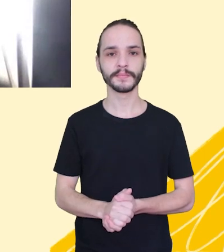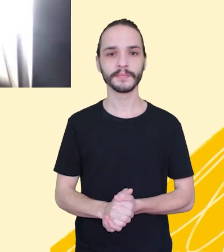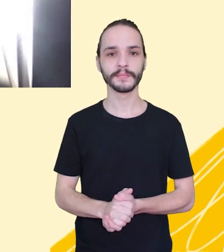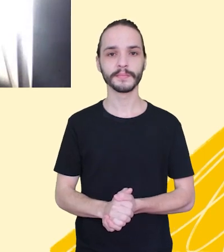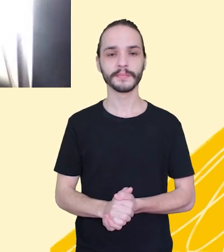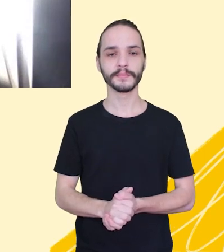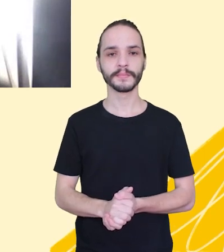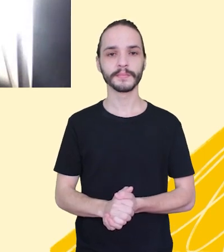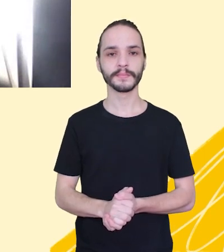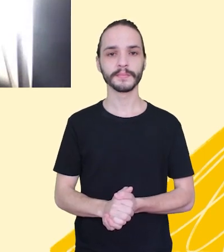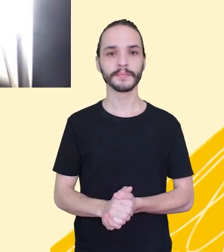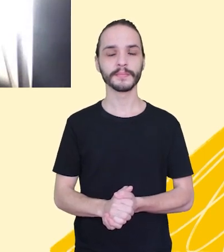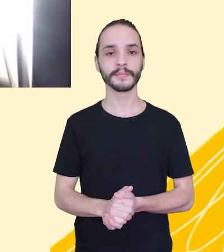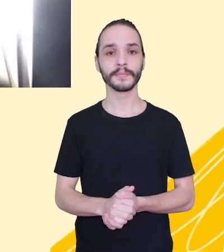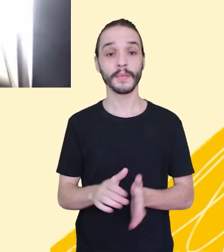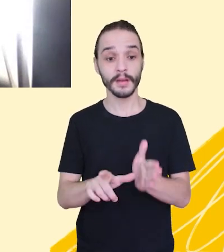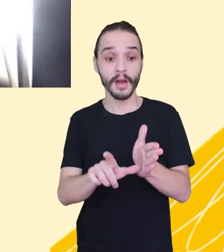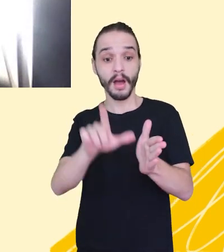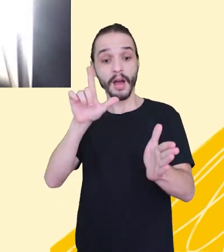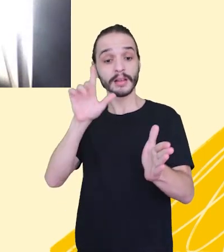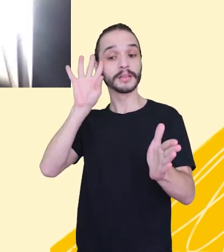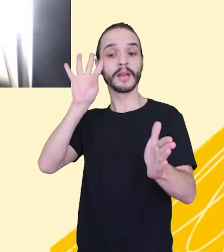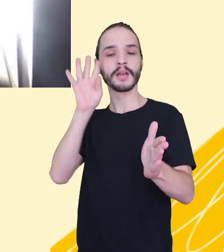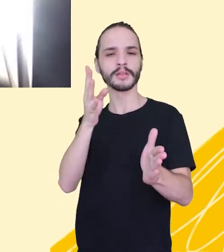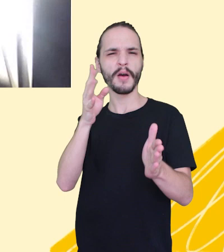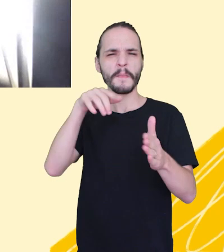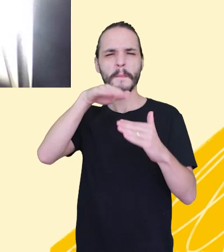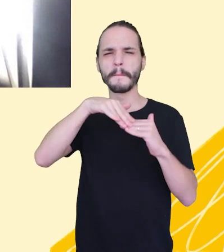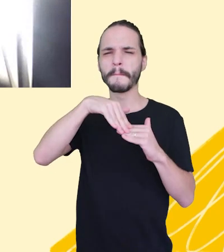decided in the most precise way as possible.